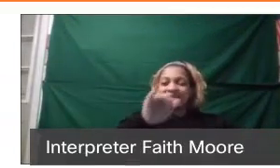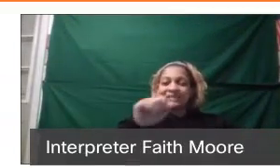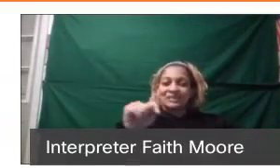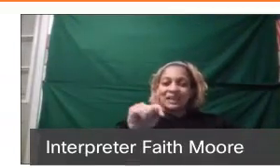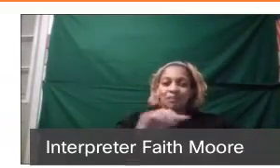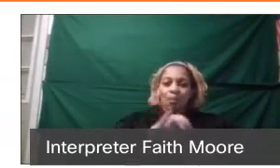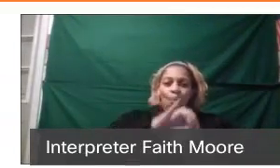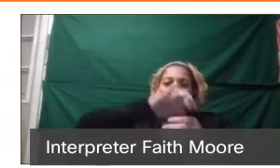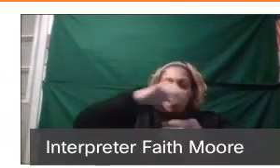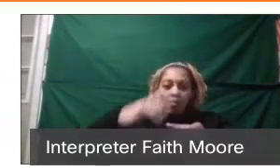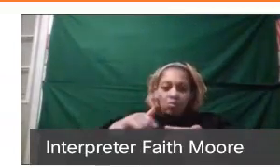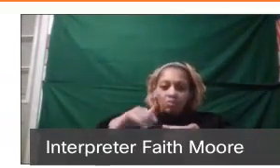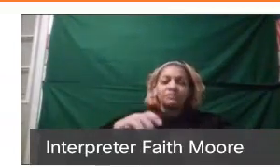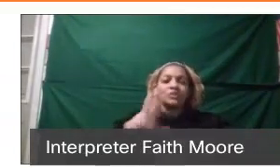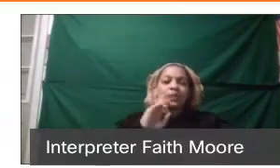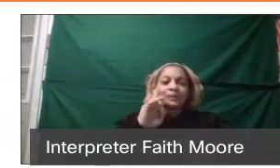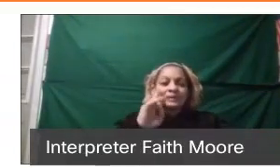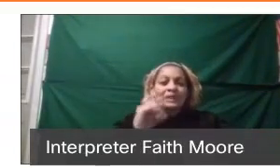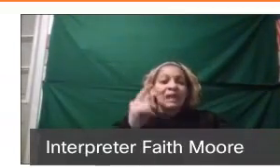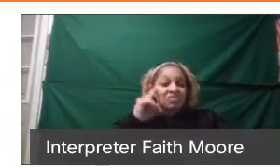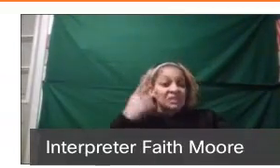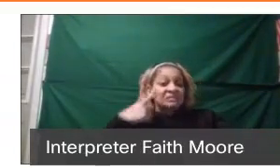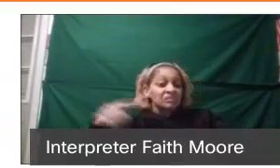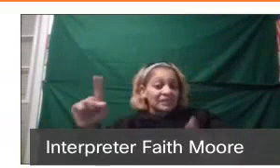So, I would also.